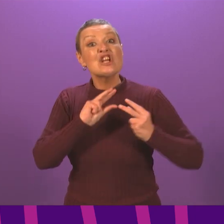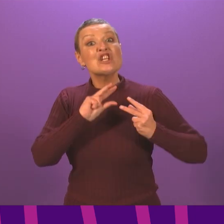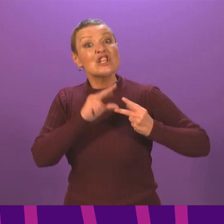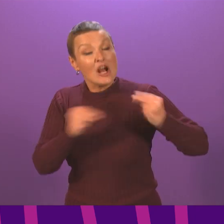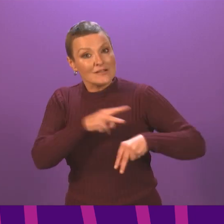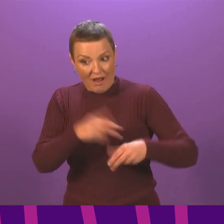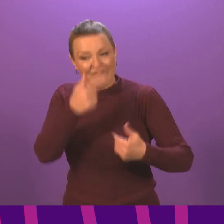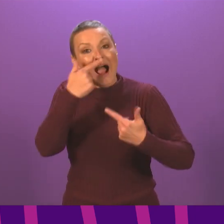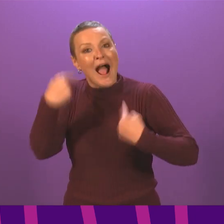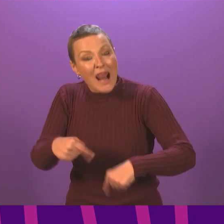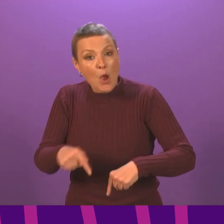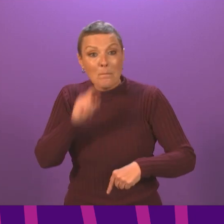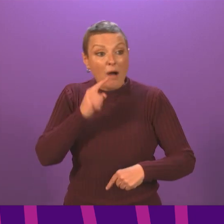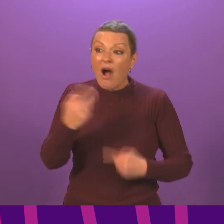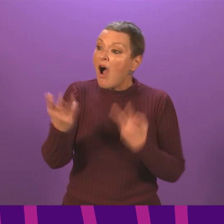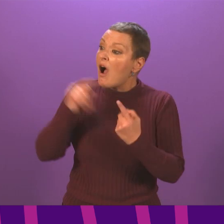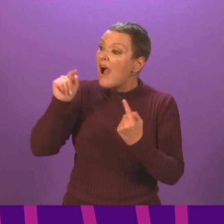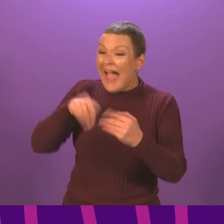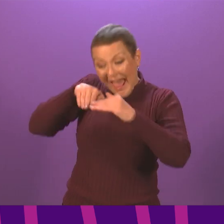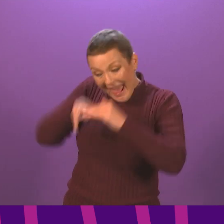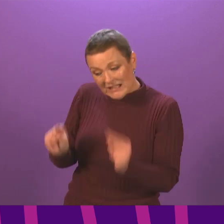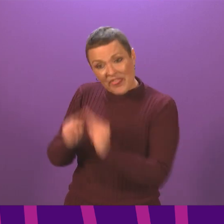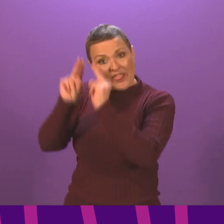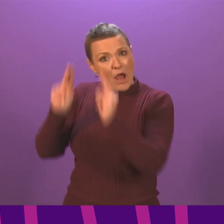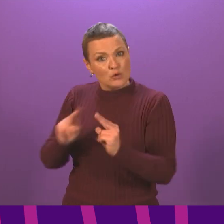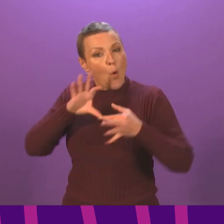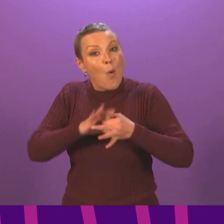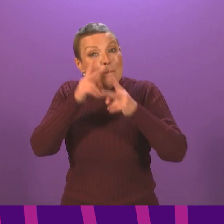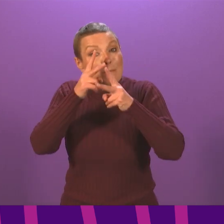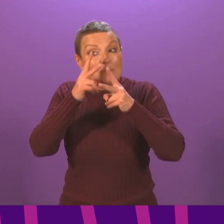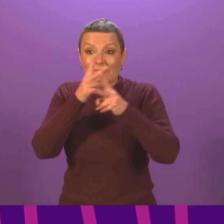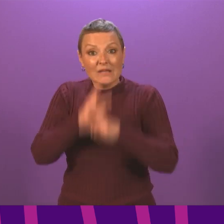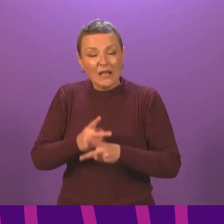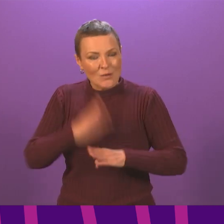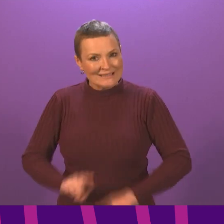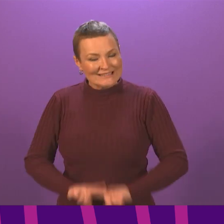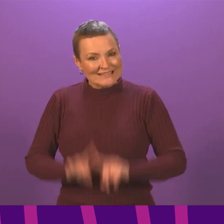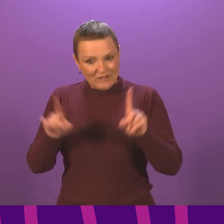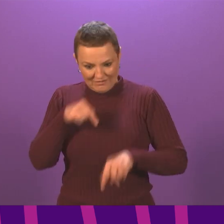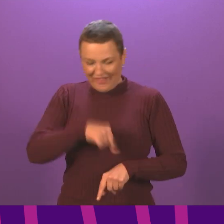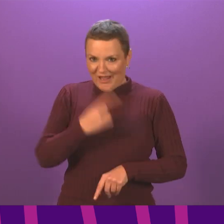by our NHS staff, given all the admissions to hospital, but home care workers are different.